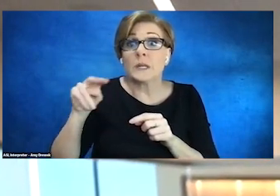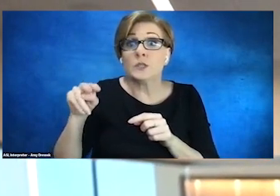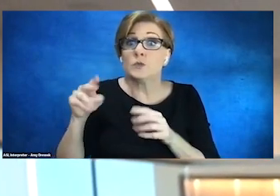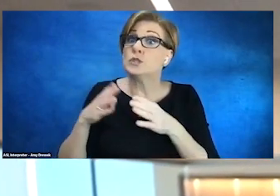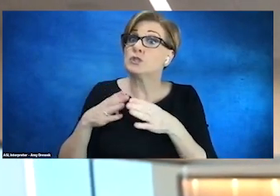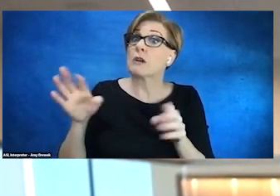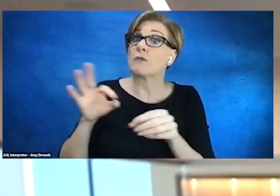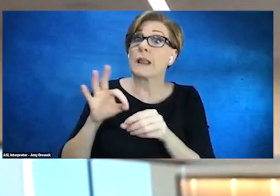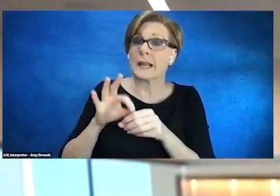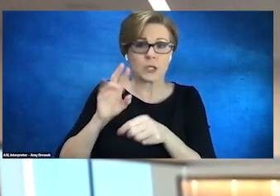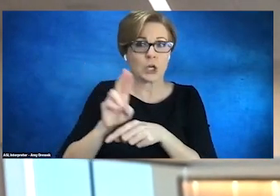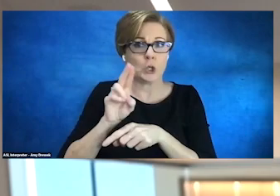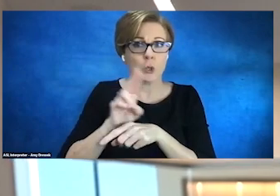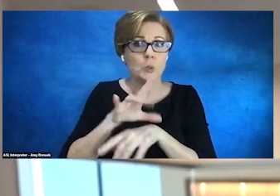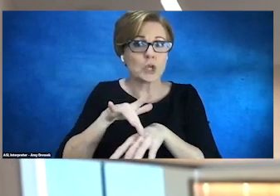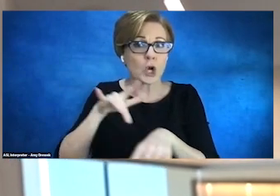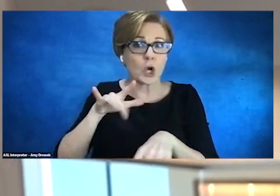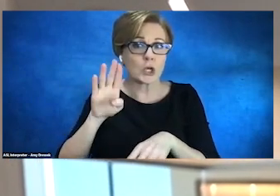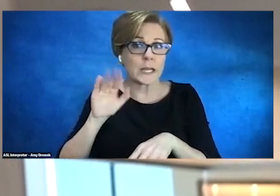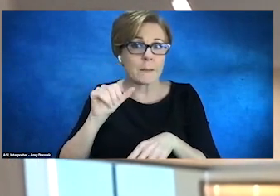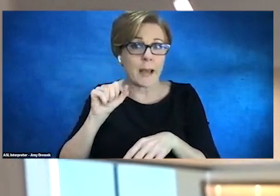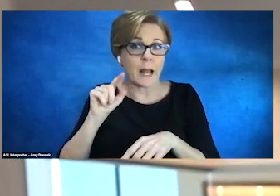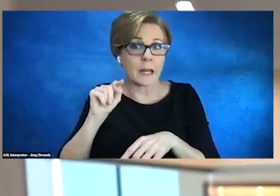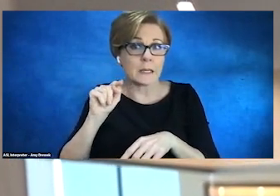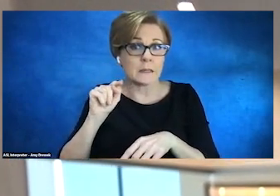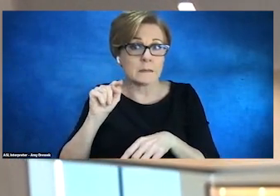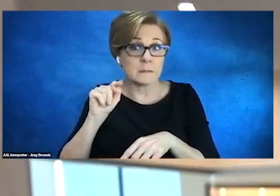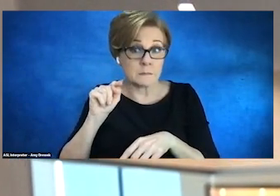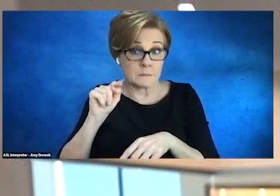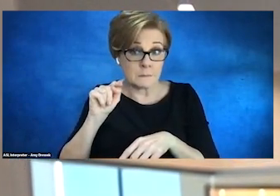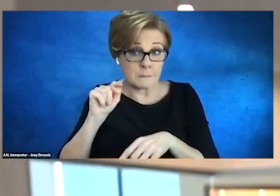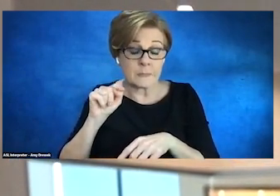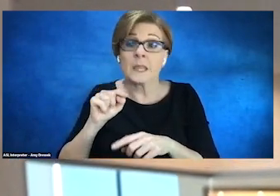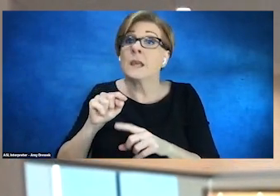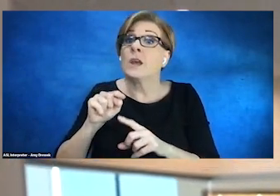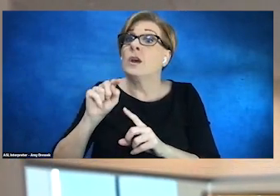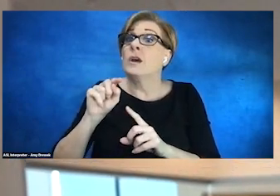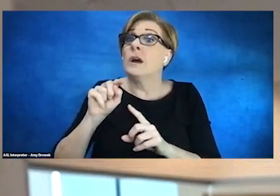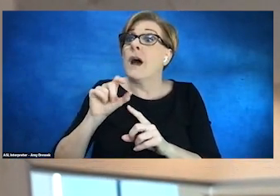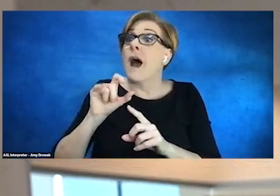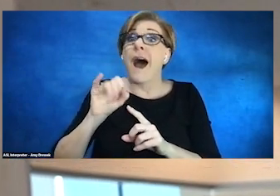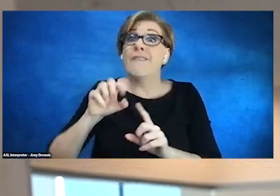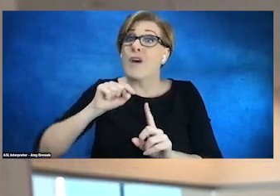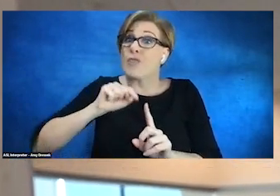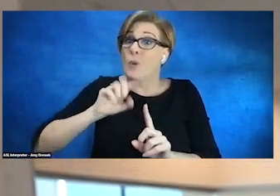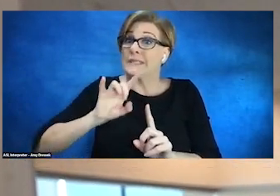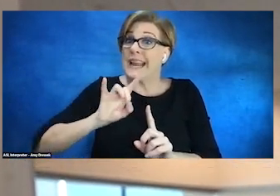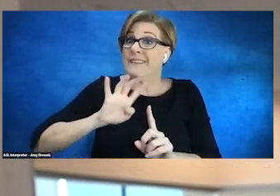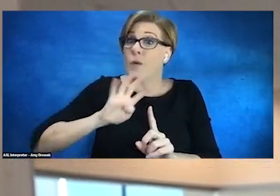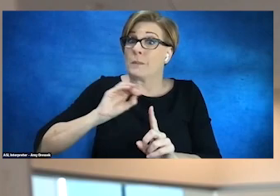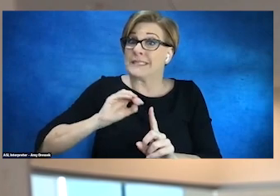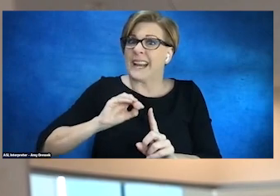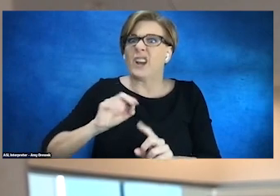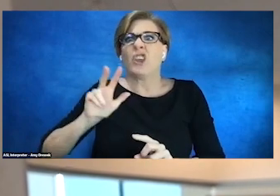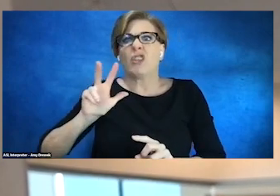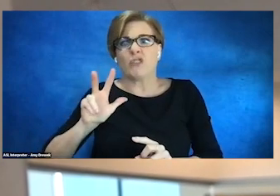election voted with an early ballot. Just over 35 percent of those dropped off their early ballot